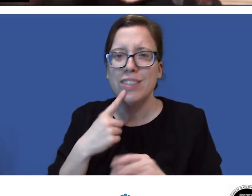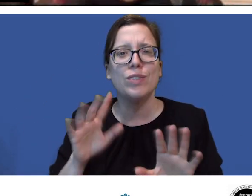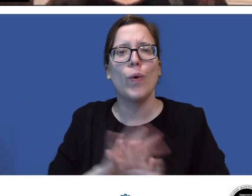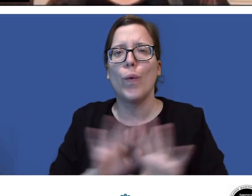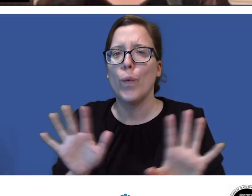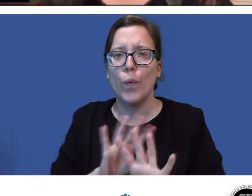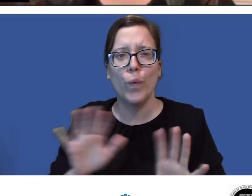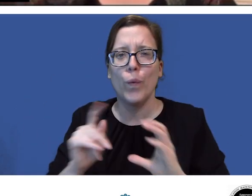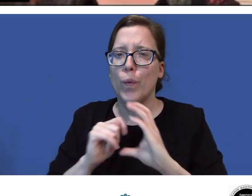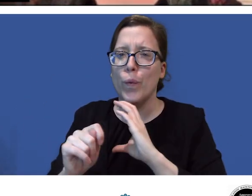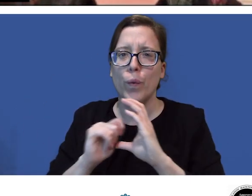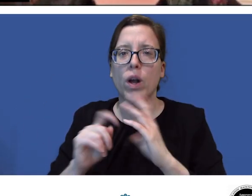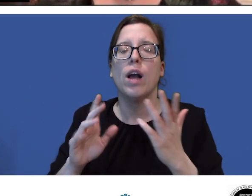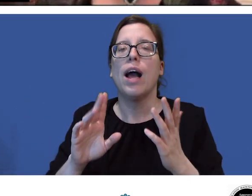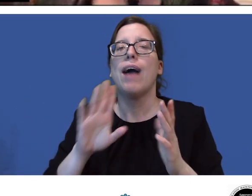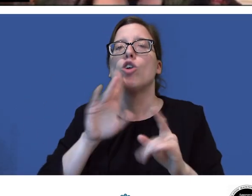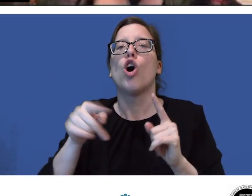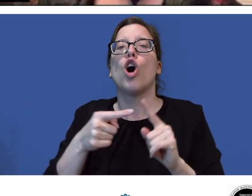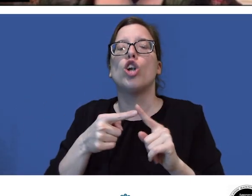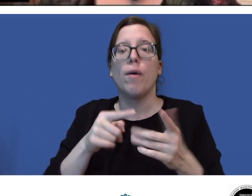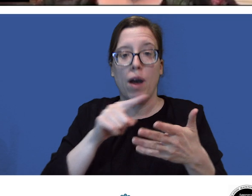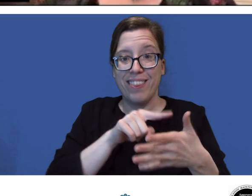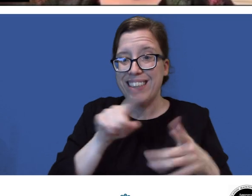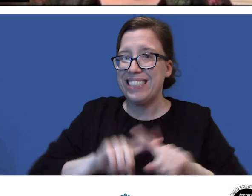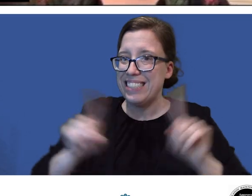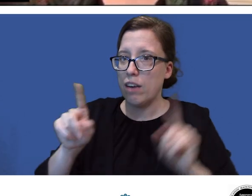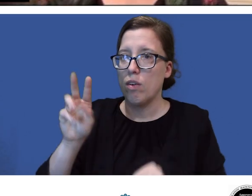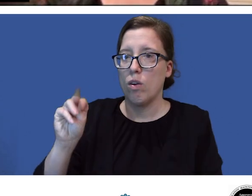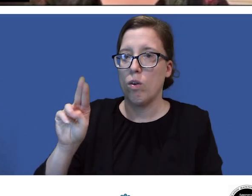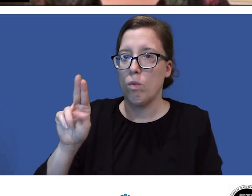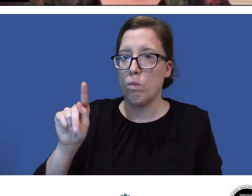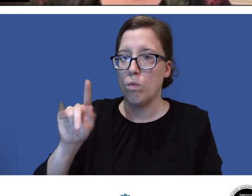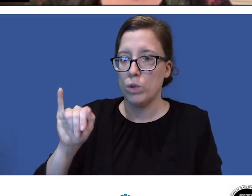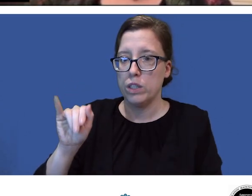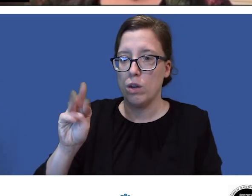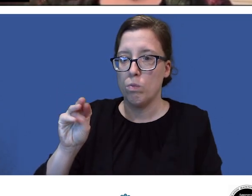everything you say, no. It just means use a variety,